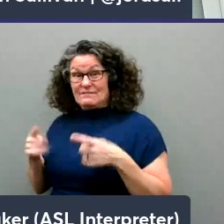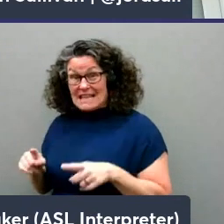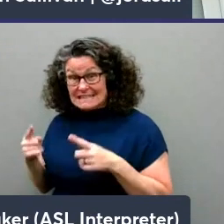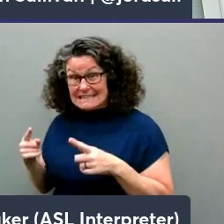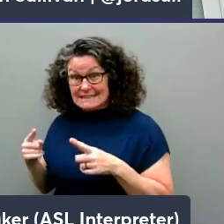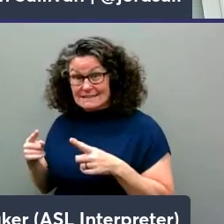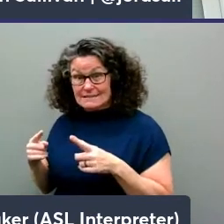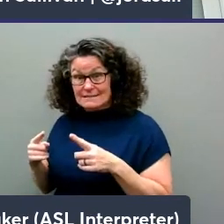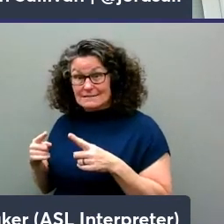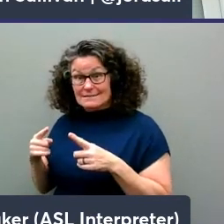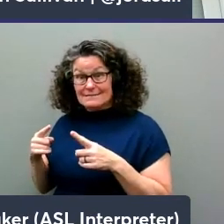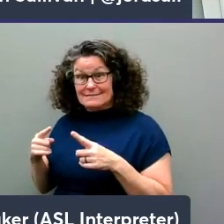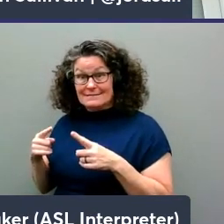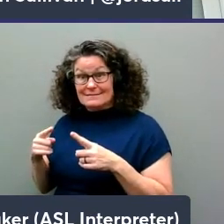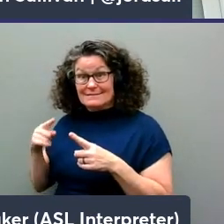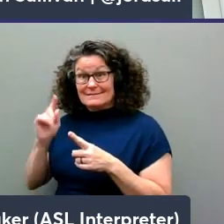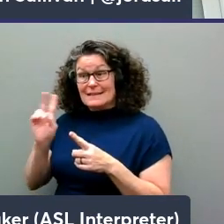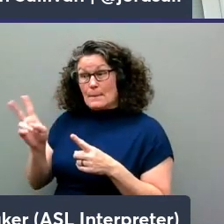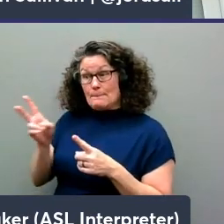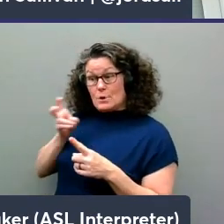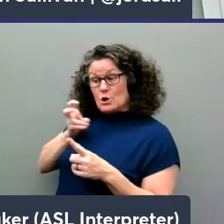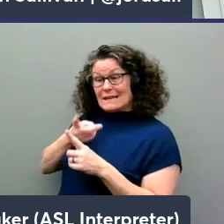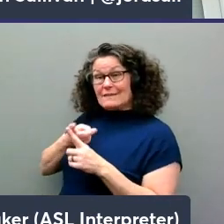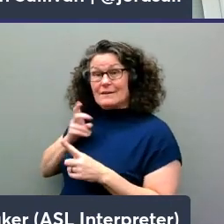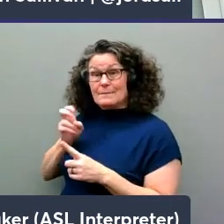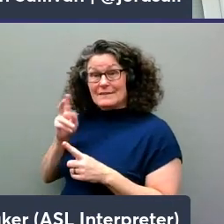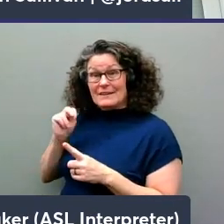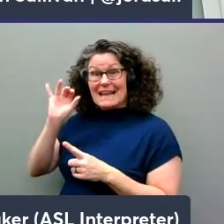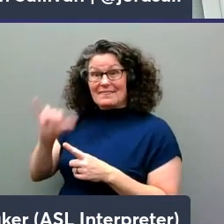and it is pulling from the event this task token, right?